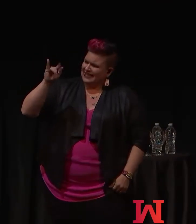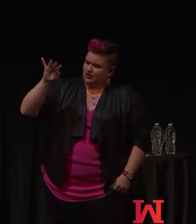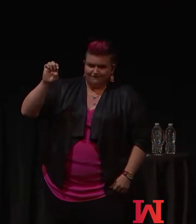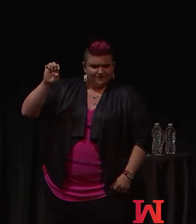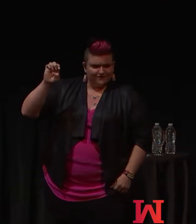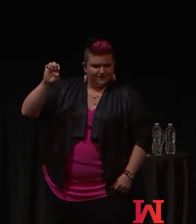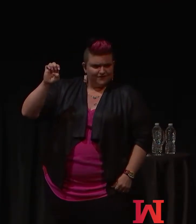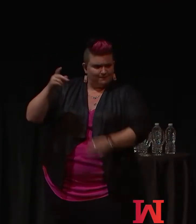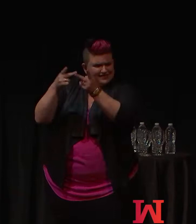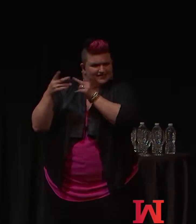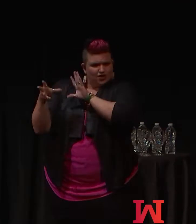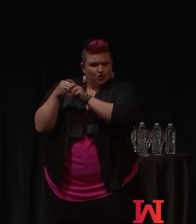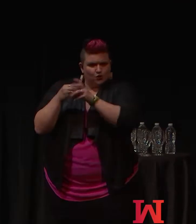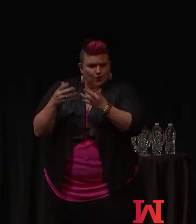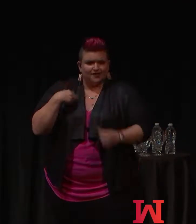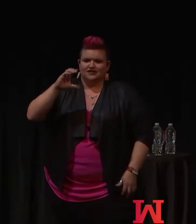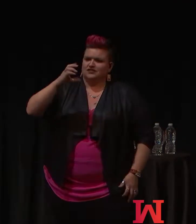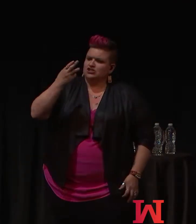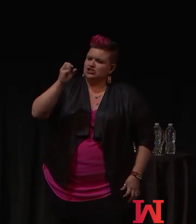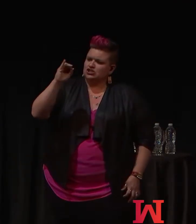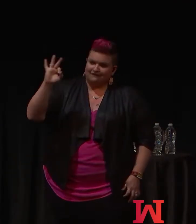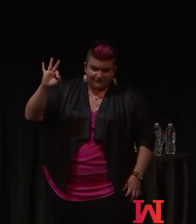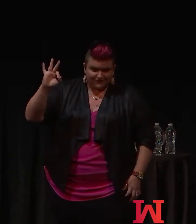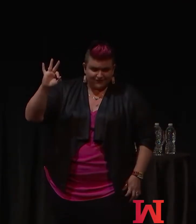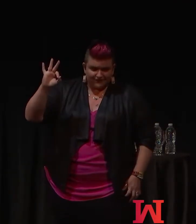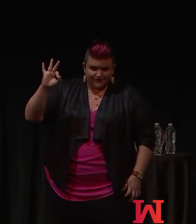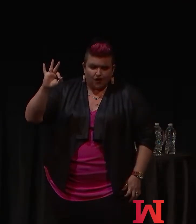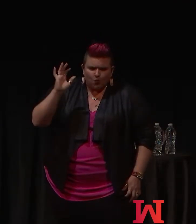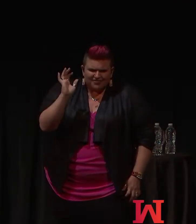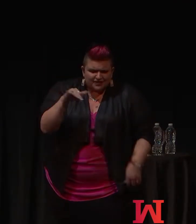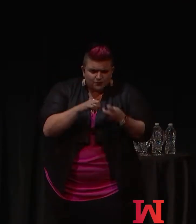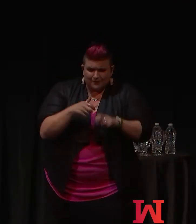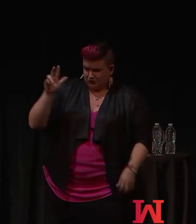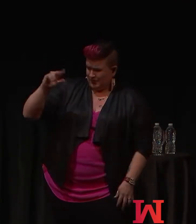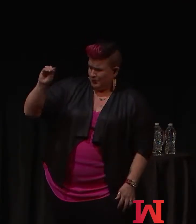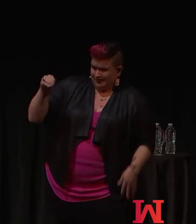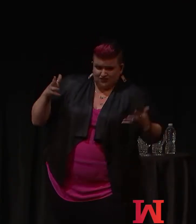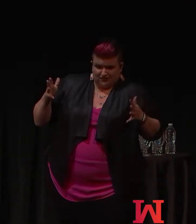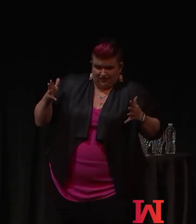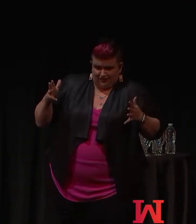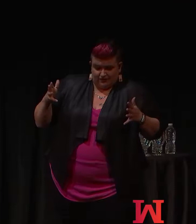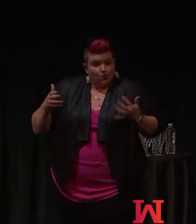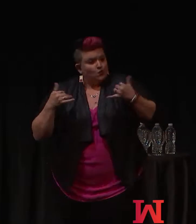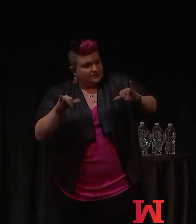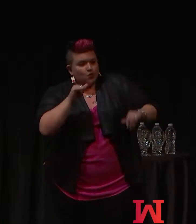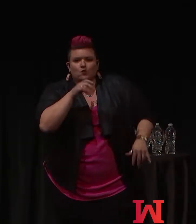with a title that includes the word chief. That's a problem. We know women are still being underpaid